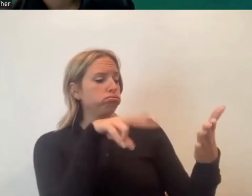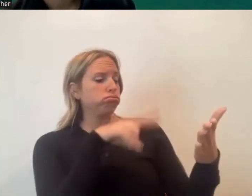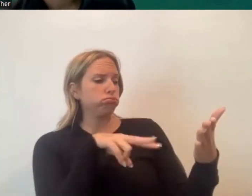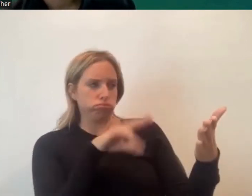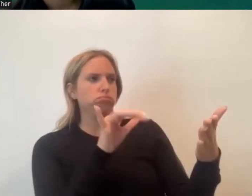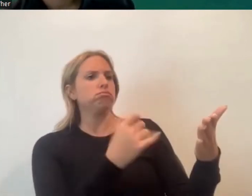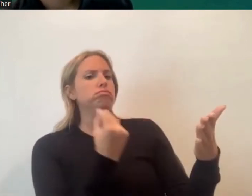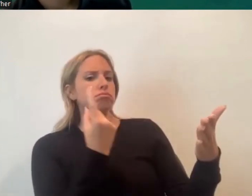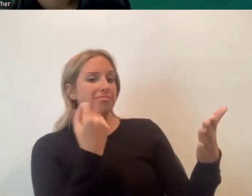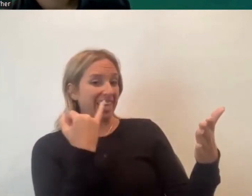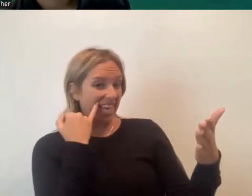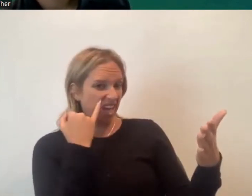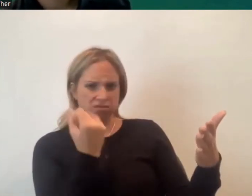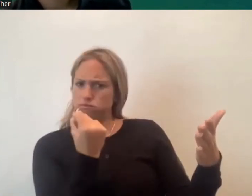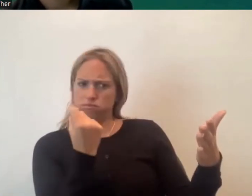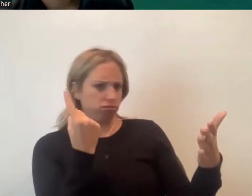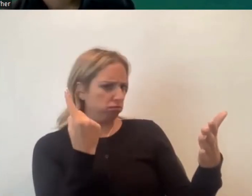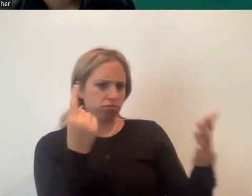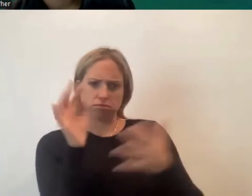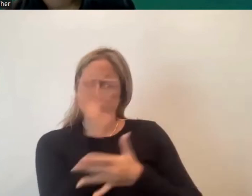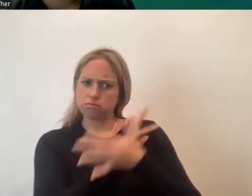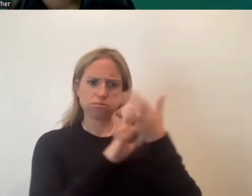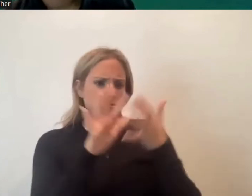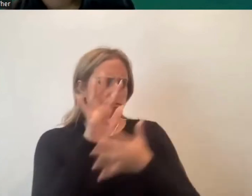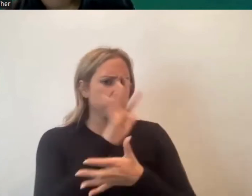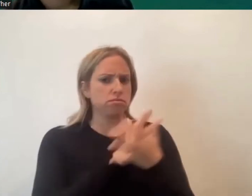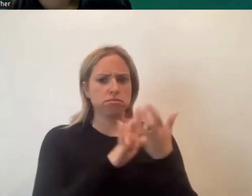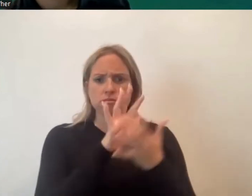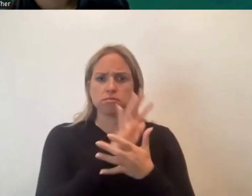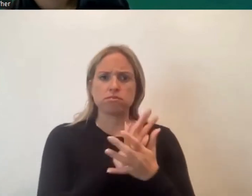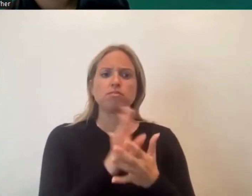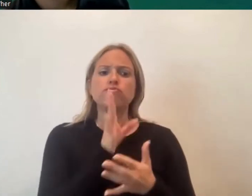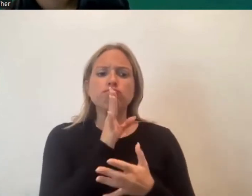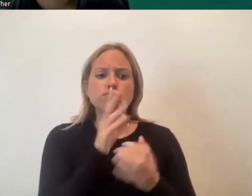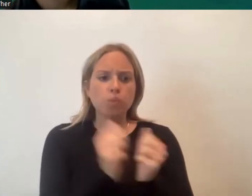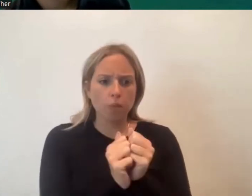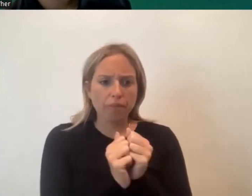If you don't understand it, you're going to want to talk to an attorney or someone that